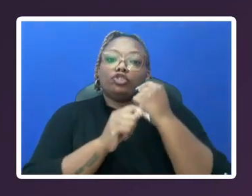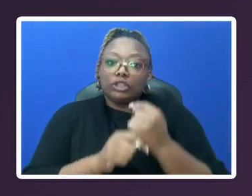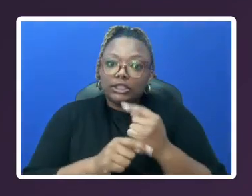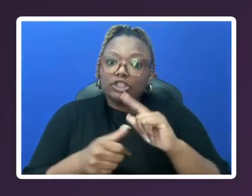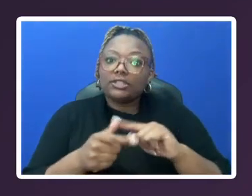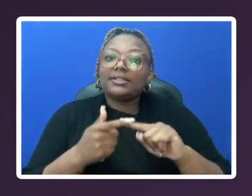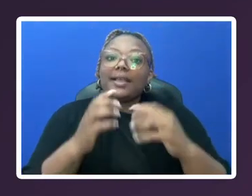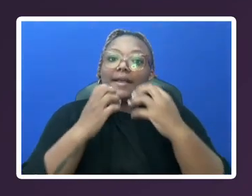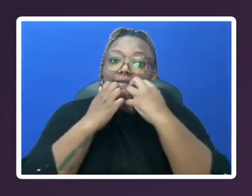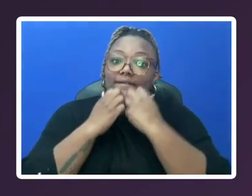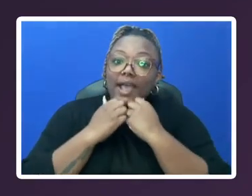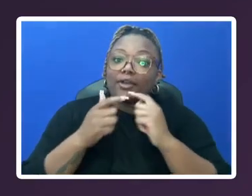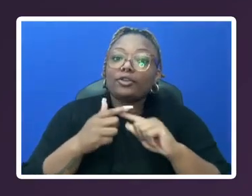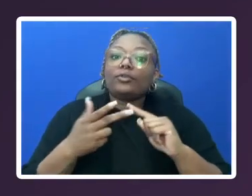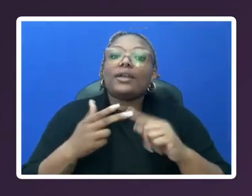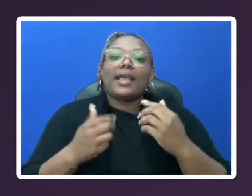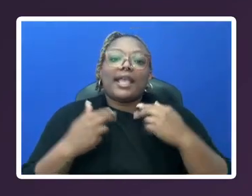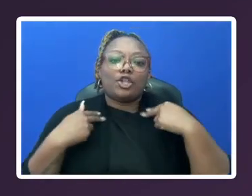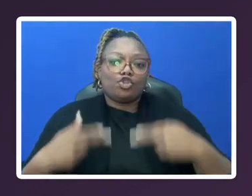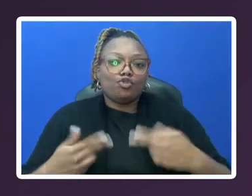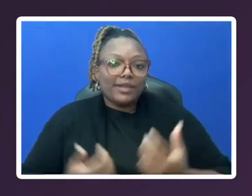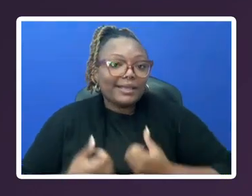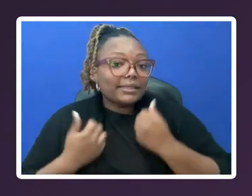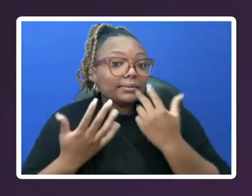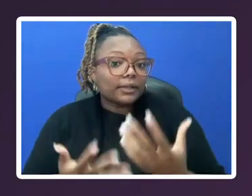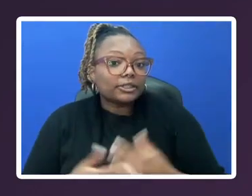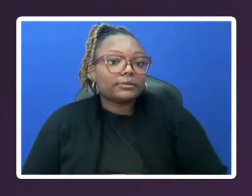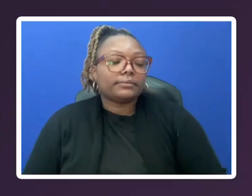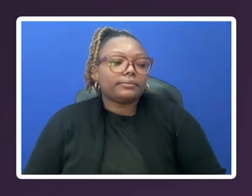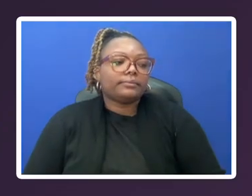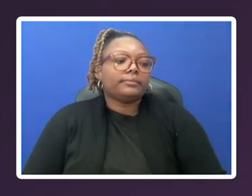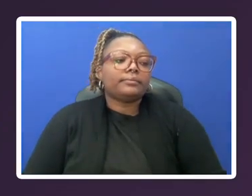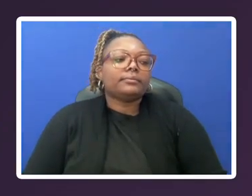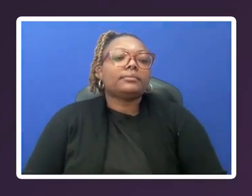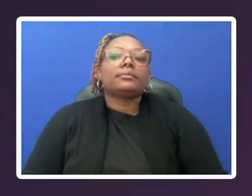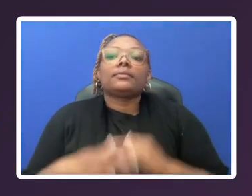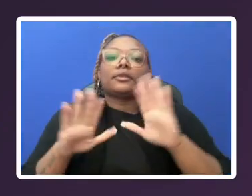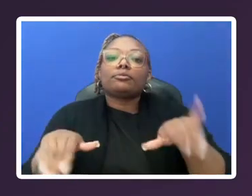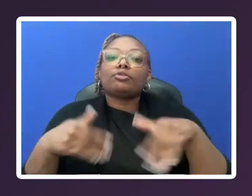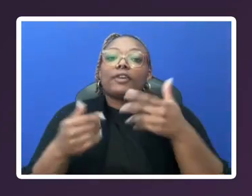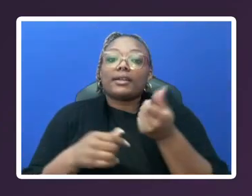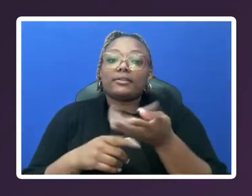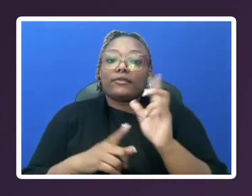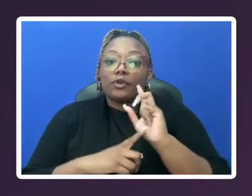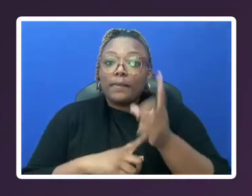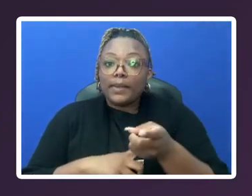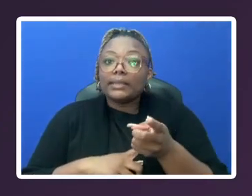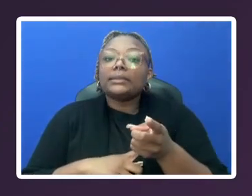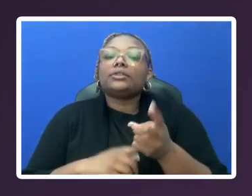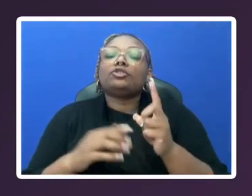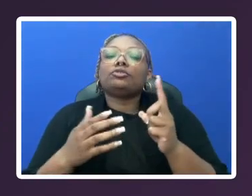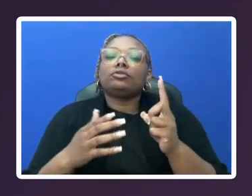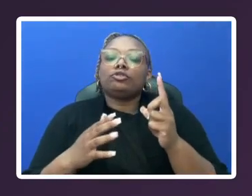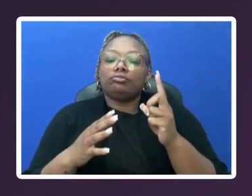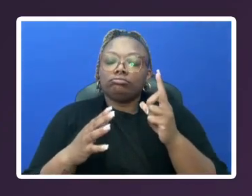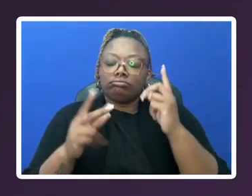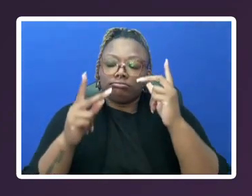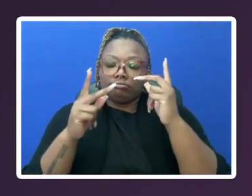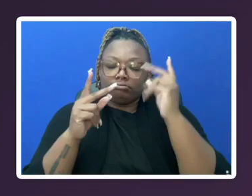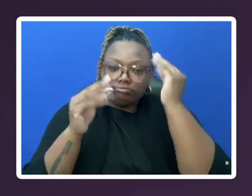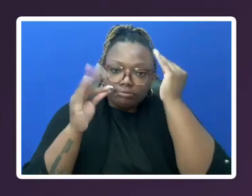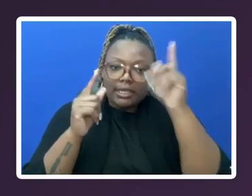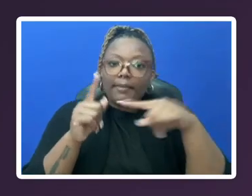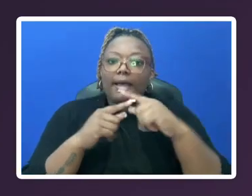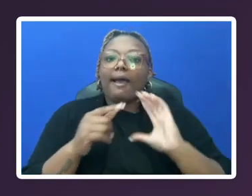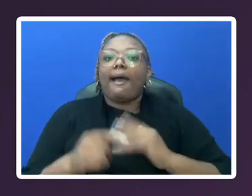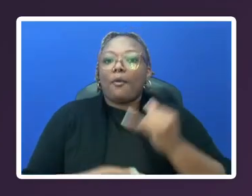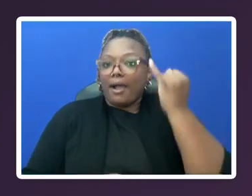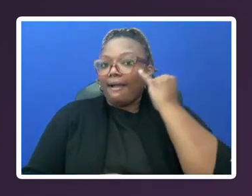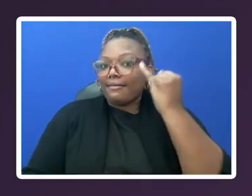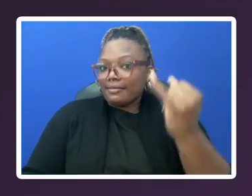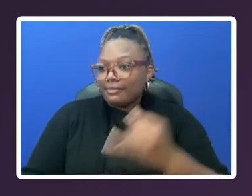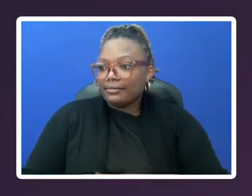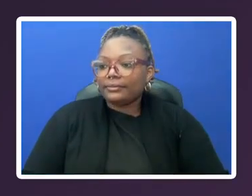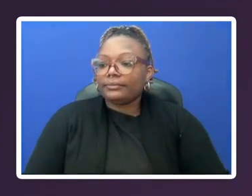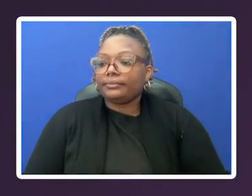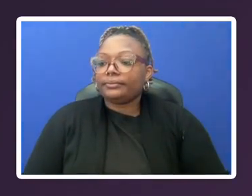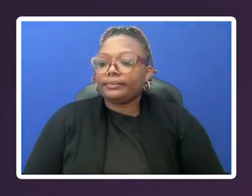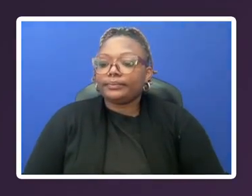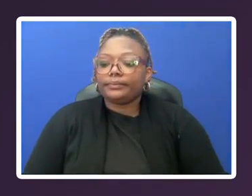and human expression. I'm going to give us a couple moments just to collect your ideas.